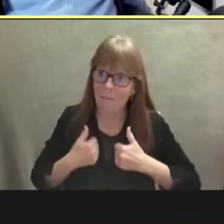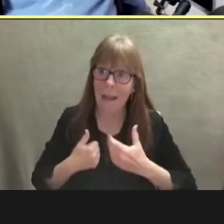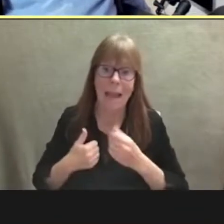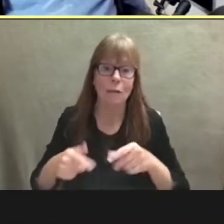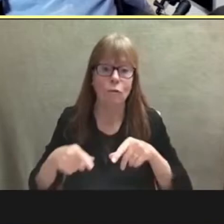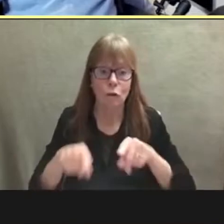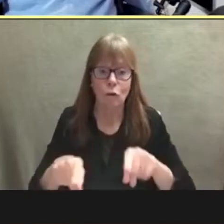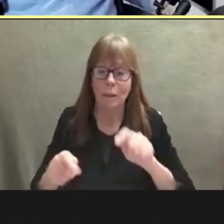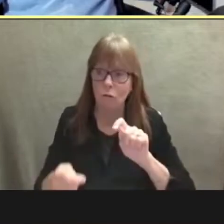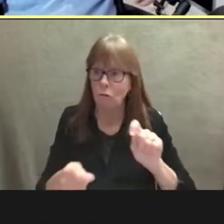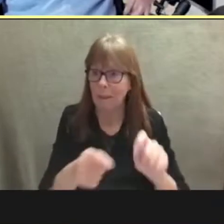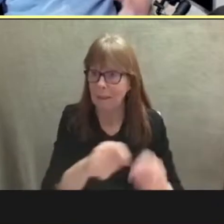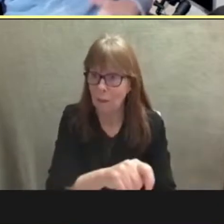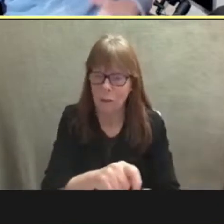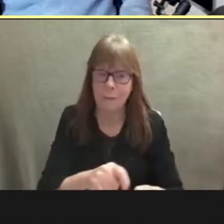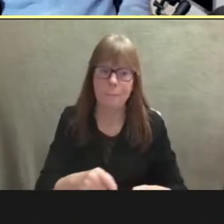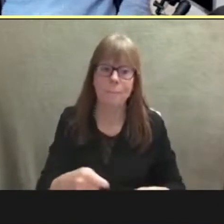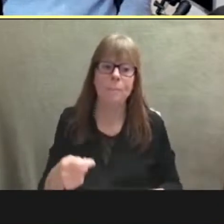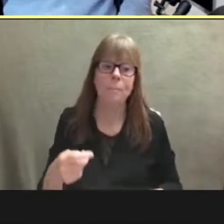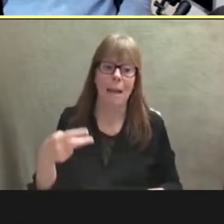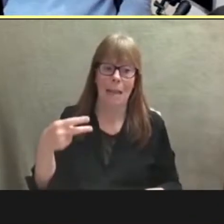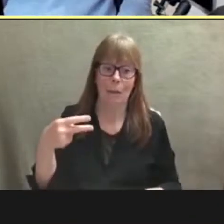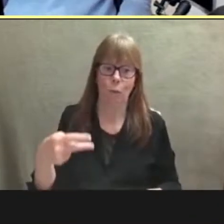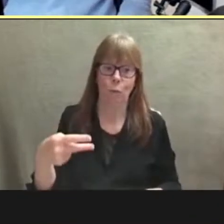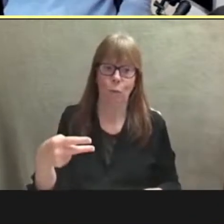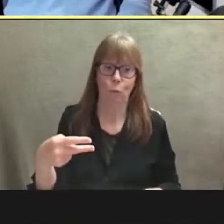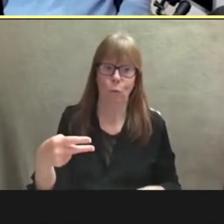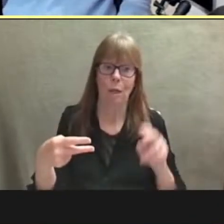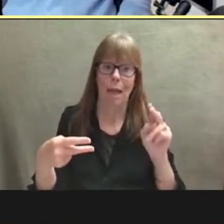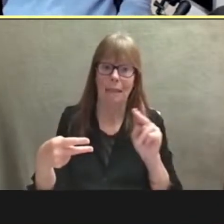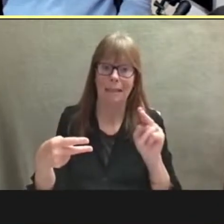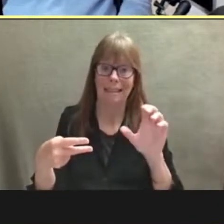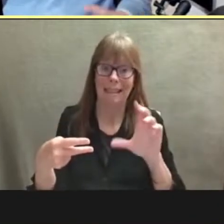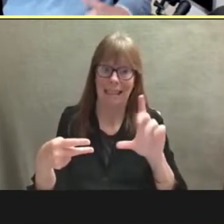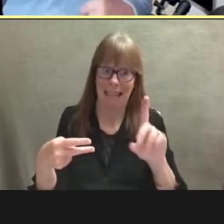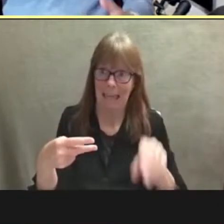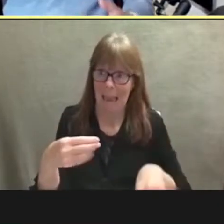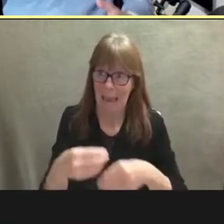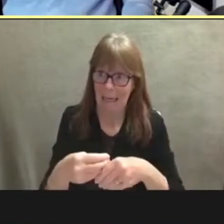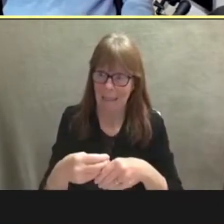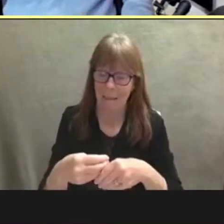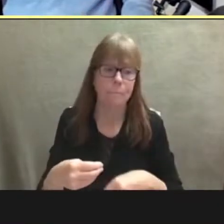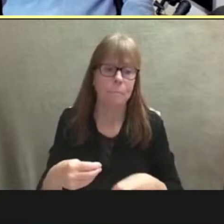And the last 2 competencies that the NCD has added is Effective Communication,